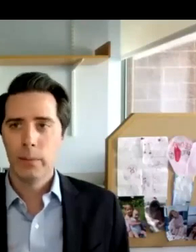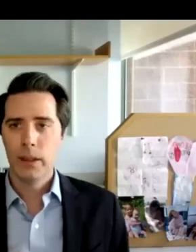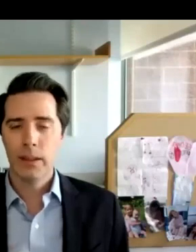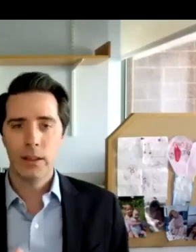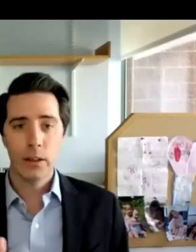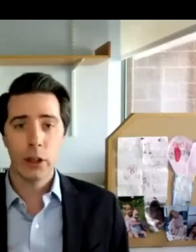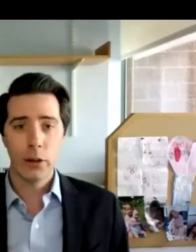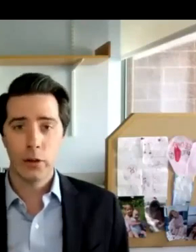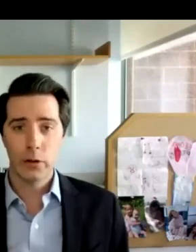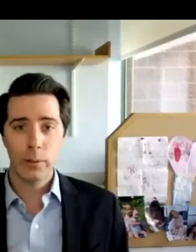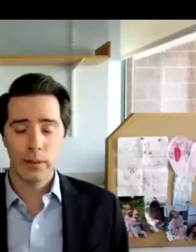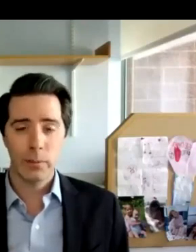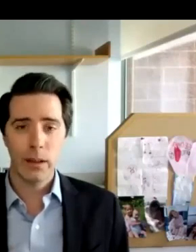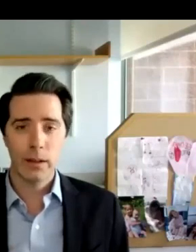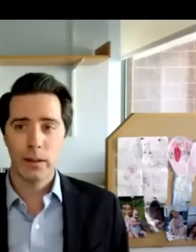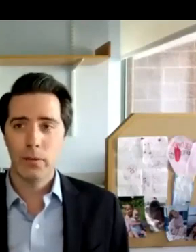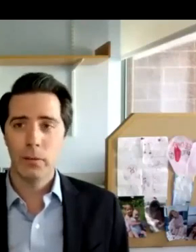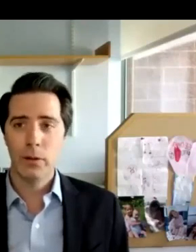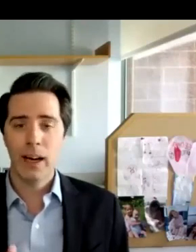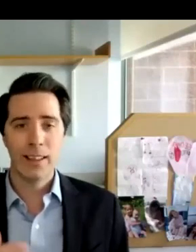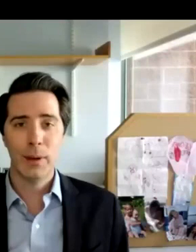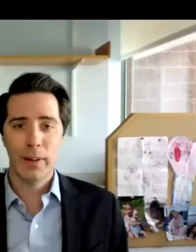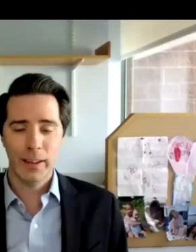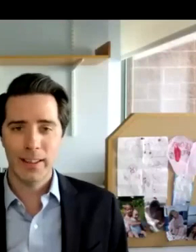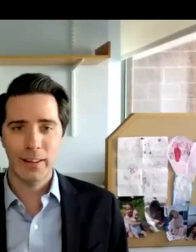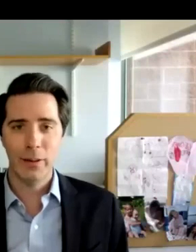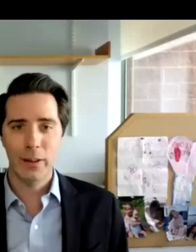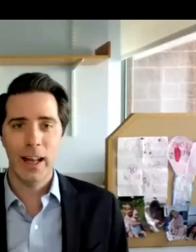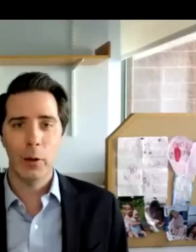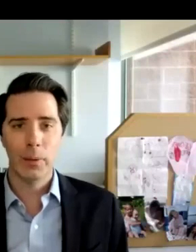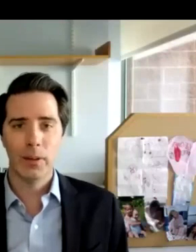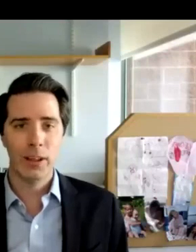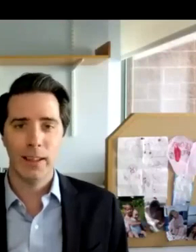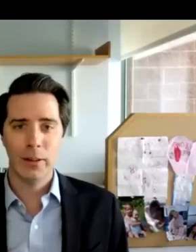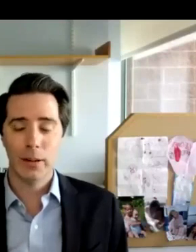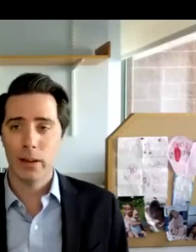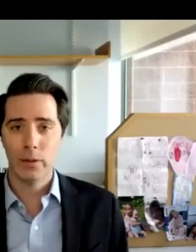because it does change our treatment because we do not expect bowel game